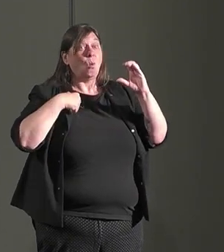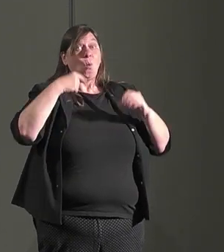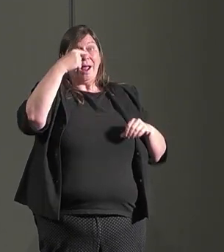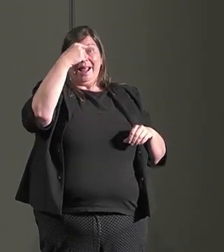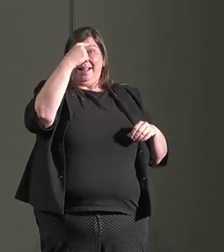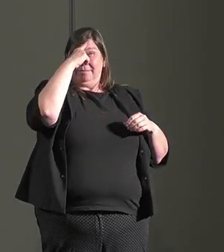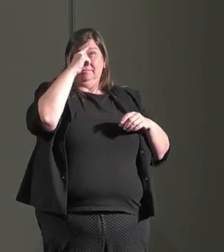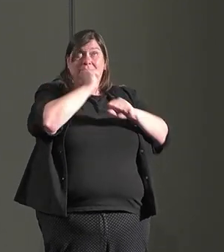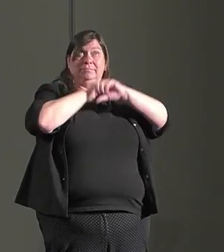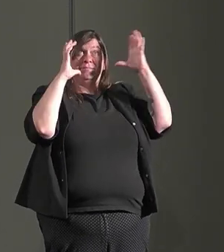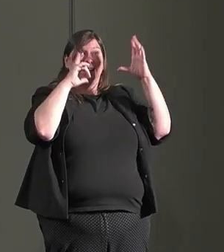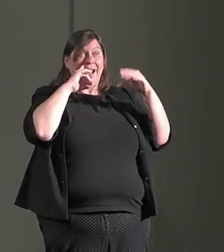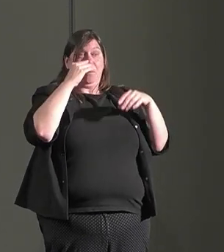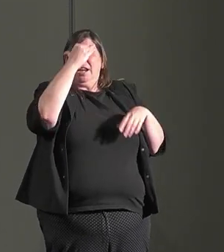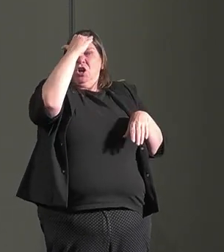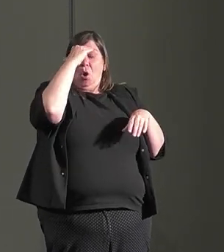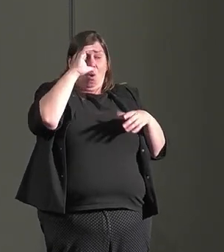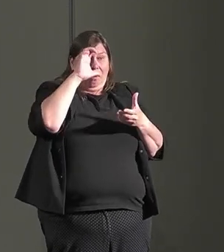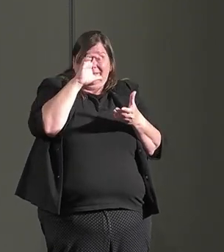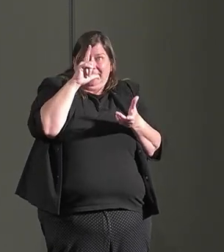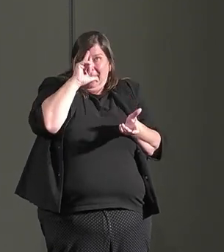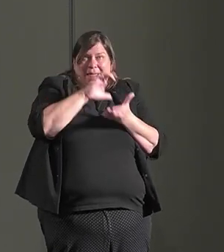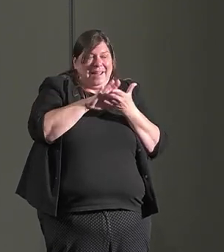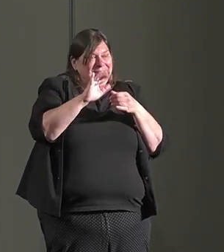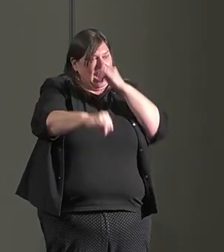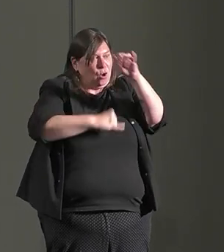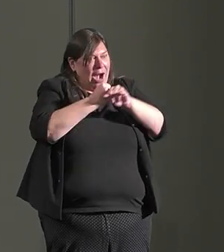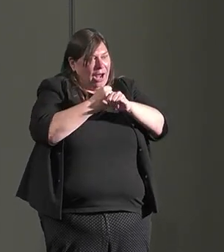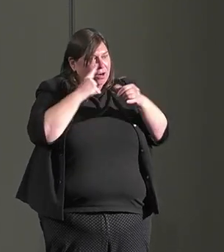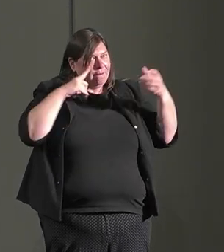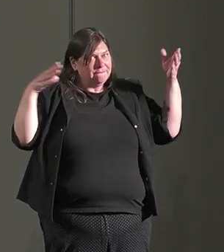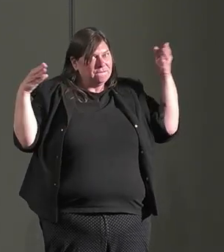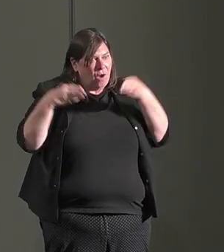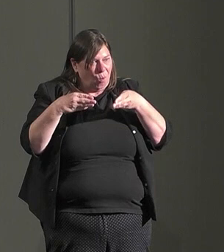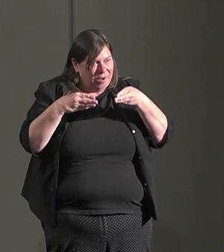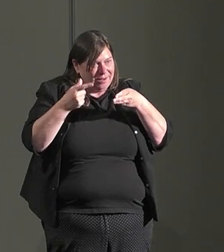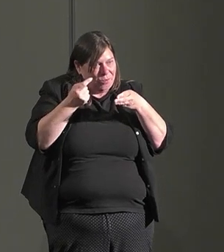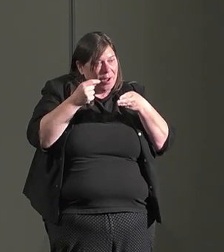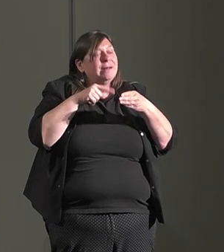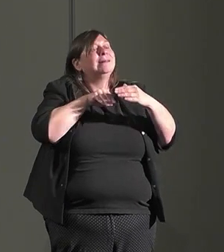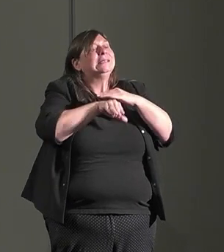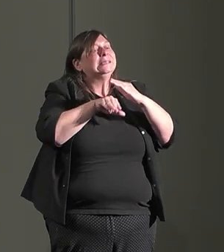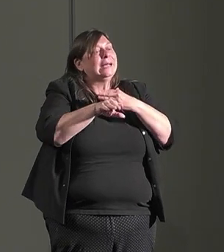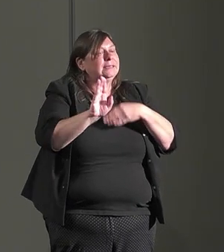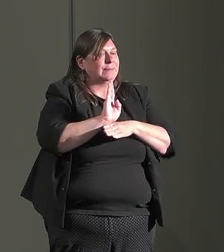going on and you understand as well, to what is happening in the accessibility industry.